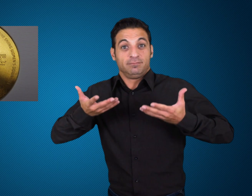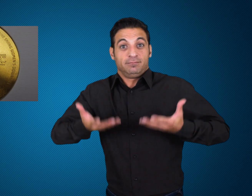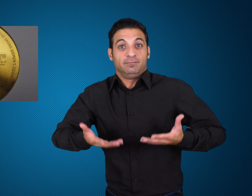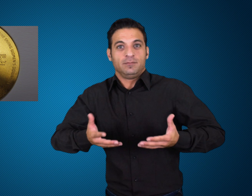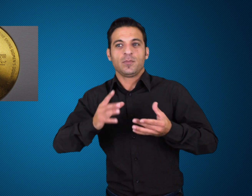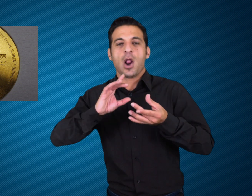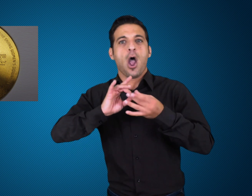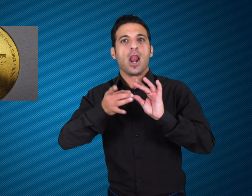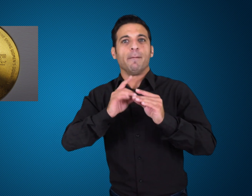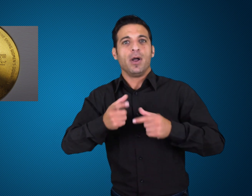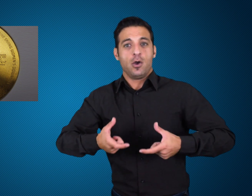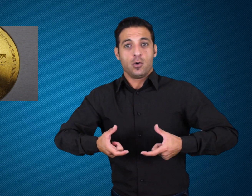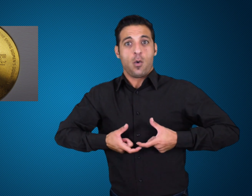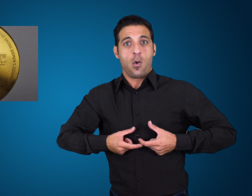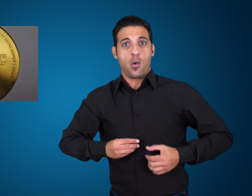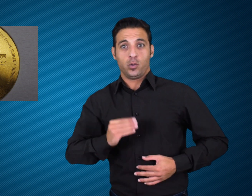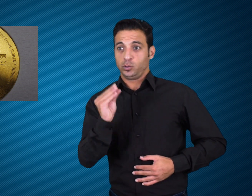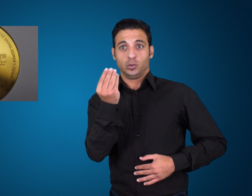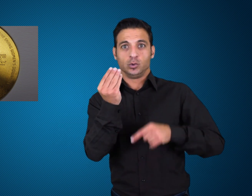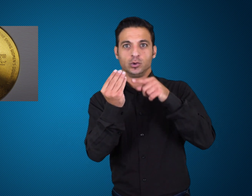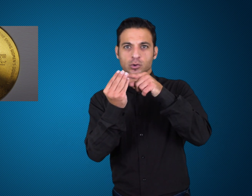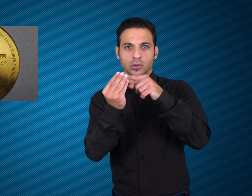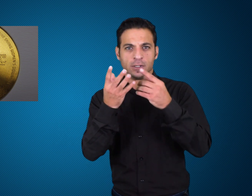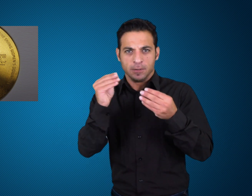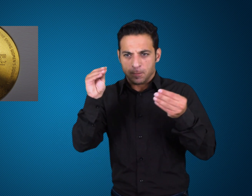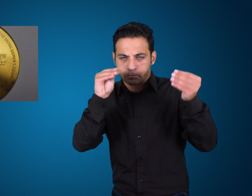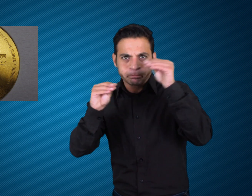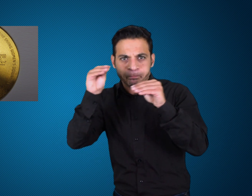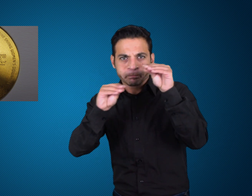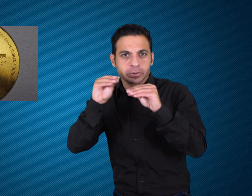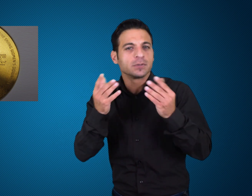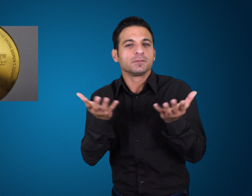Today, Olympic gold medals are required